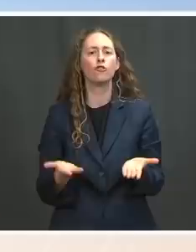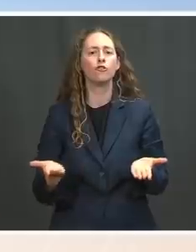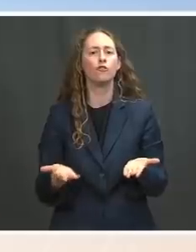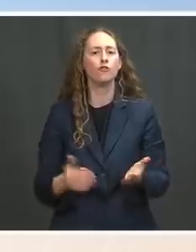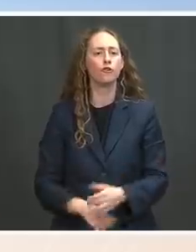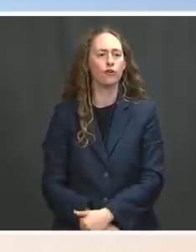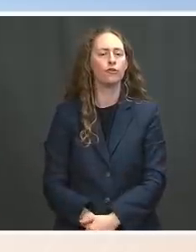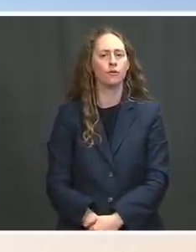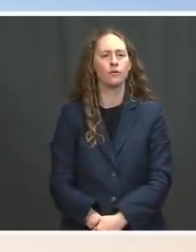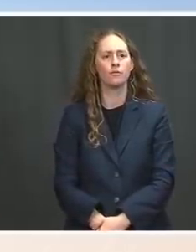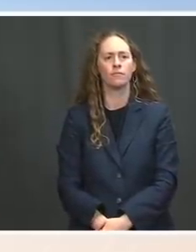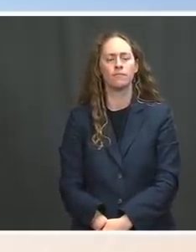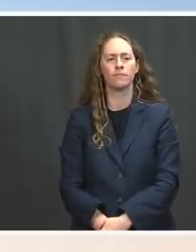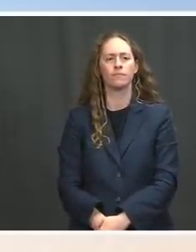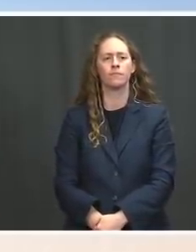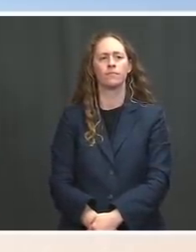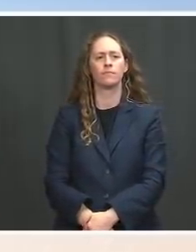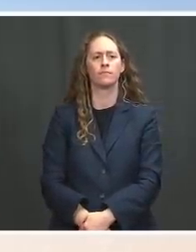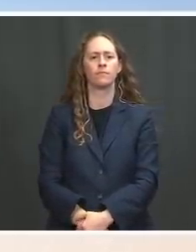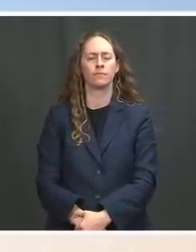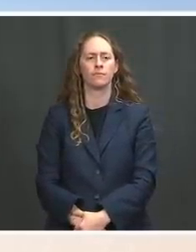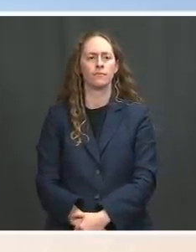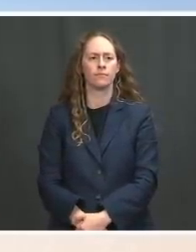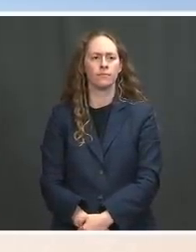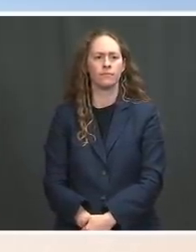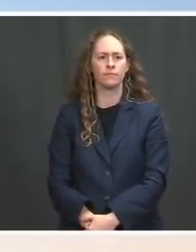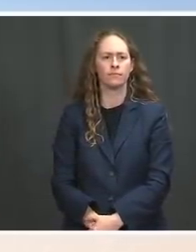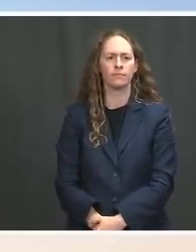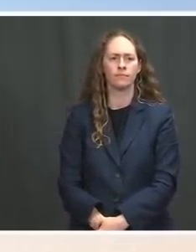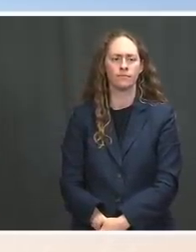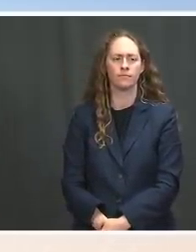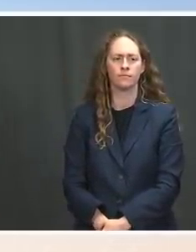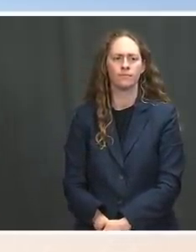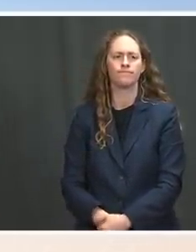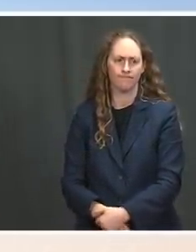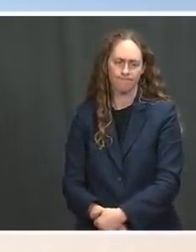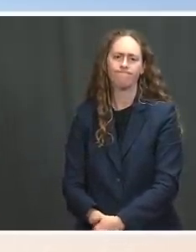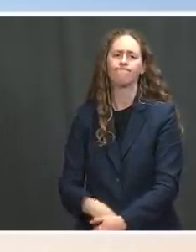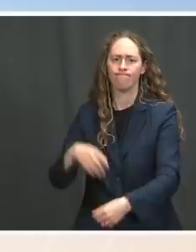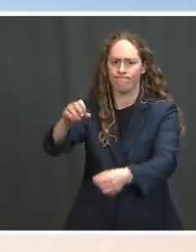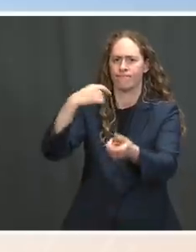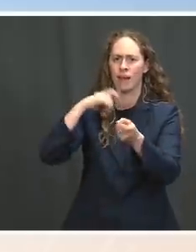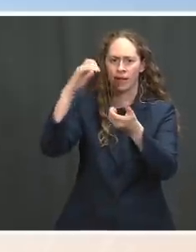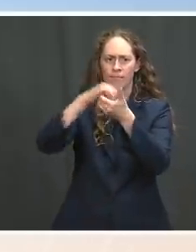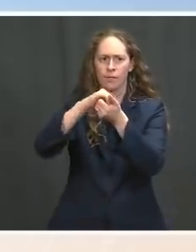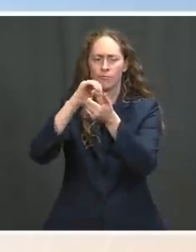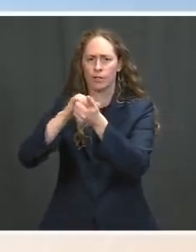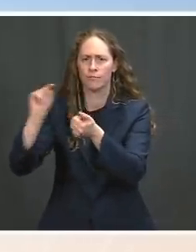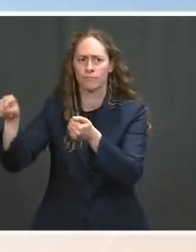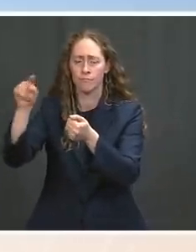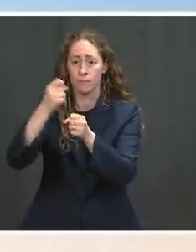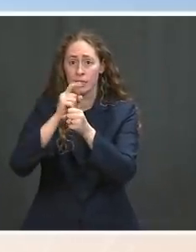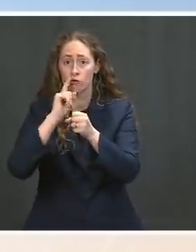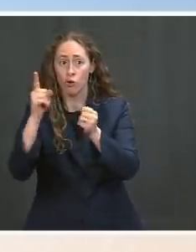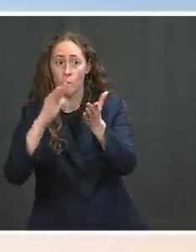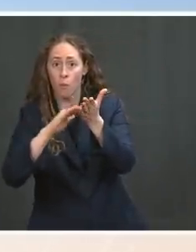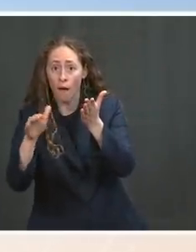We are partnering with the company to make sure that -- on everything from the flexibilities we talked about to technical support and advice,